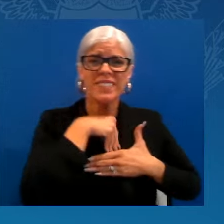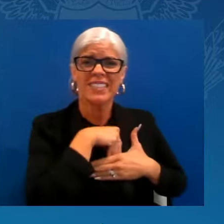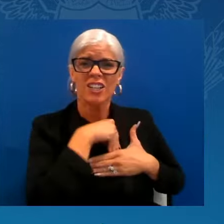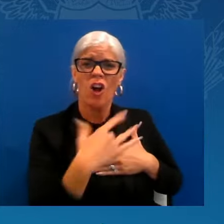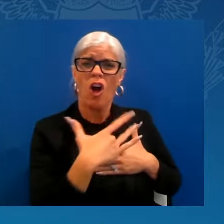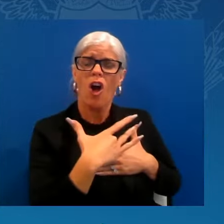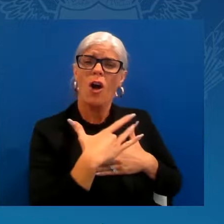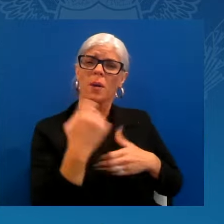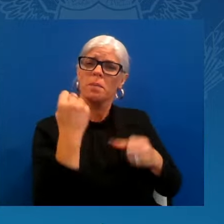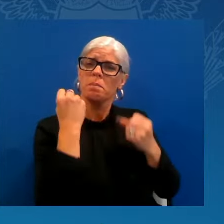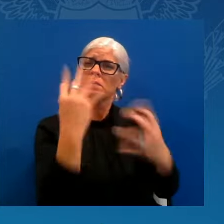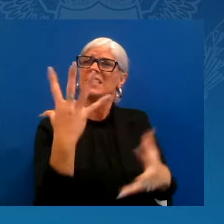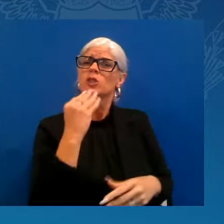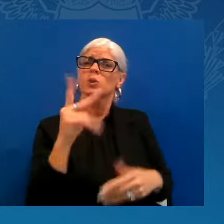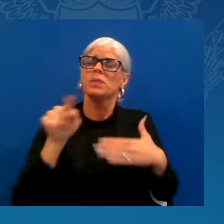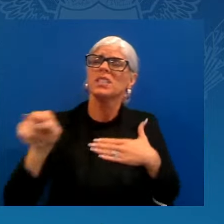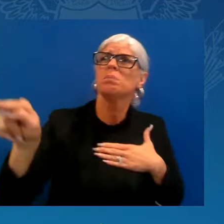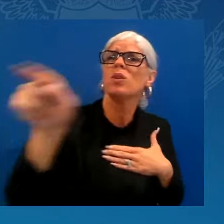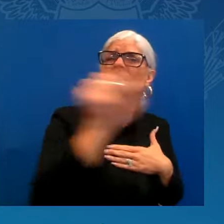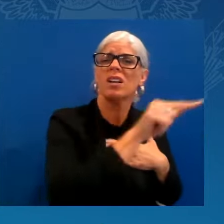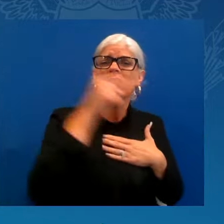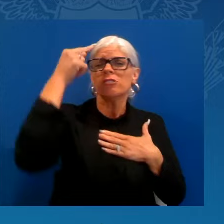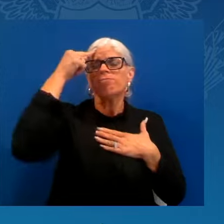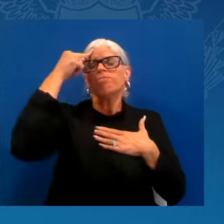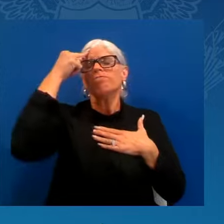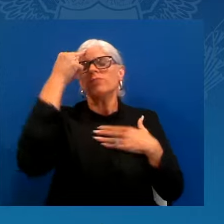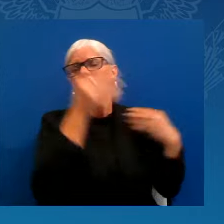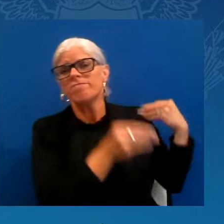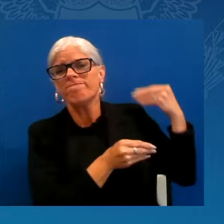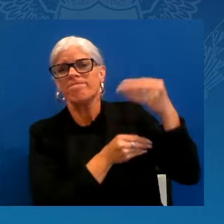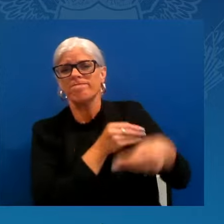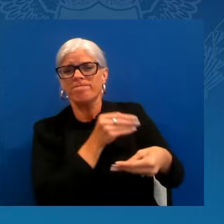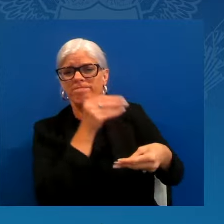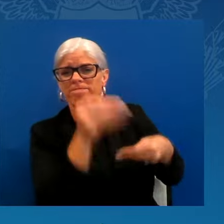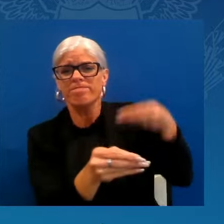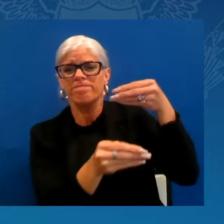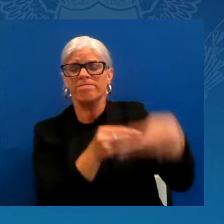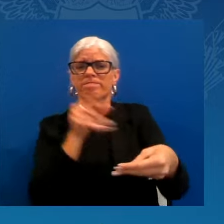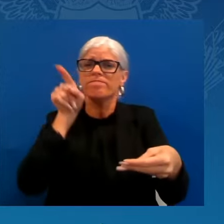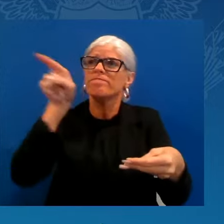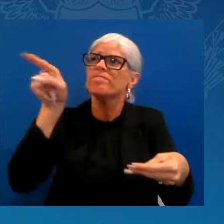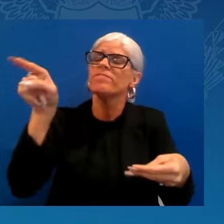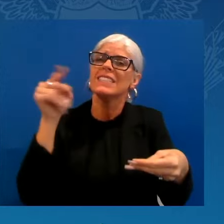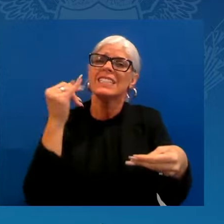A dream that was sustained through displacement and discrimination.